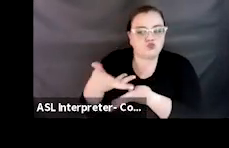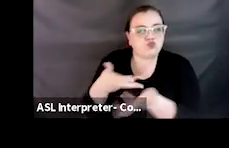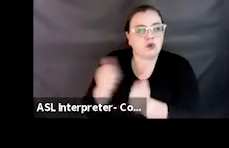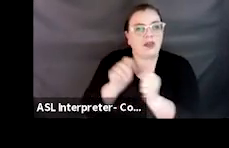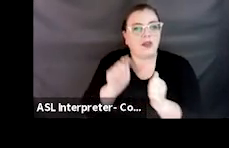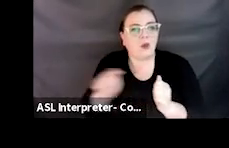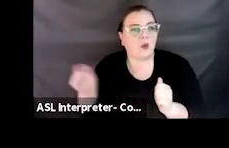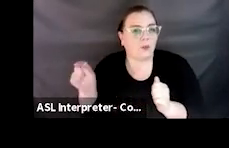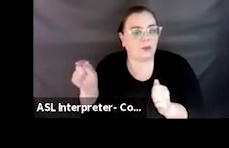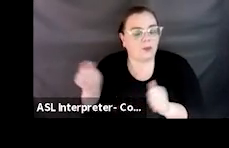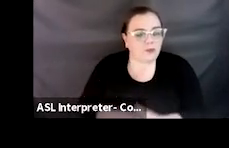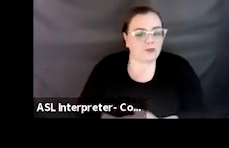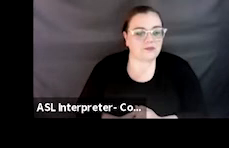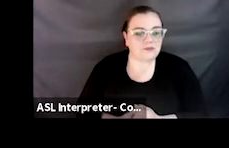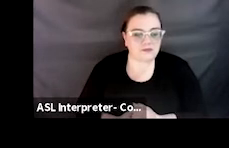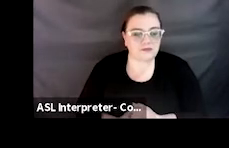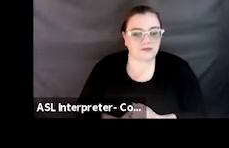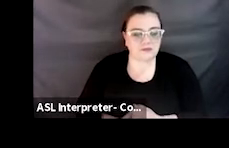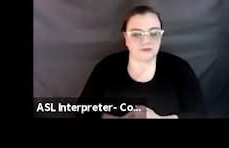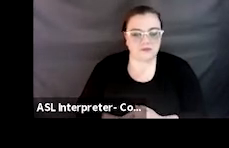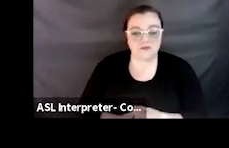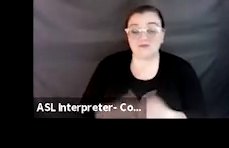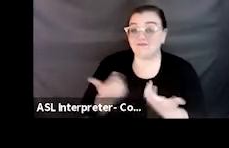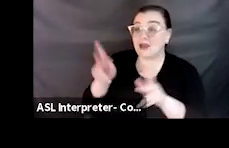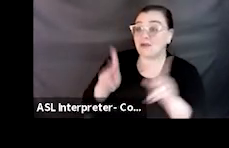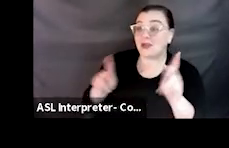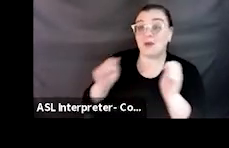Heidi Rosofsky: and to be able to learn what is the best way to work within that culture.